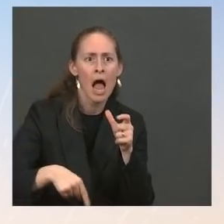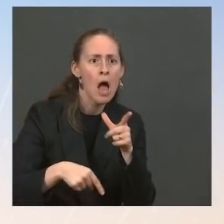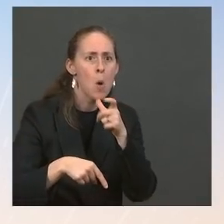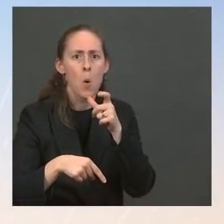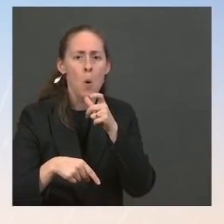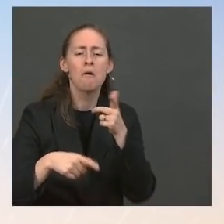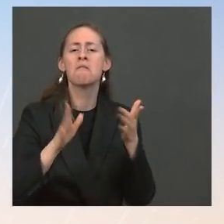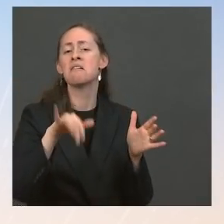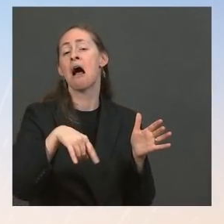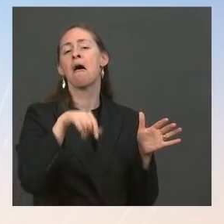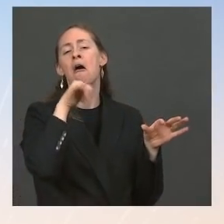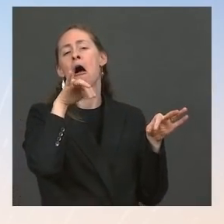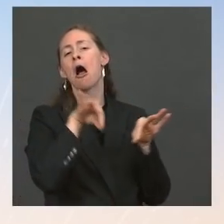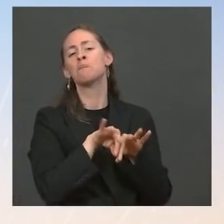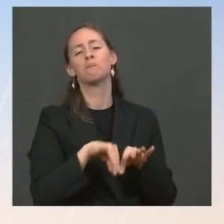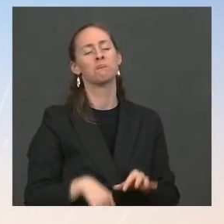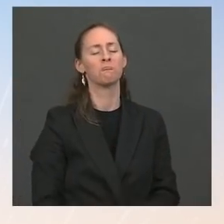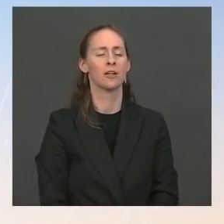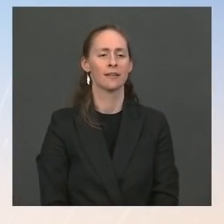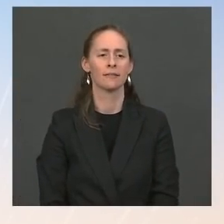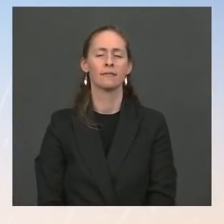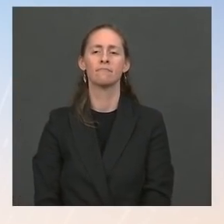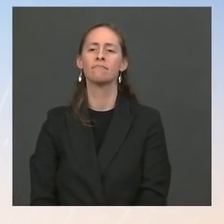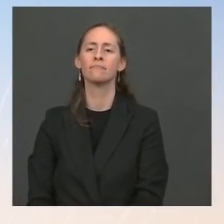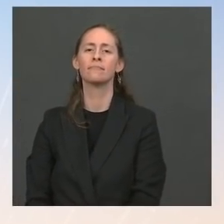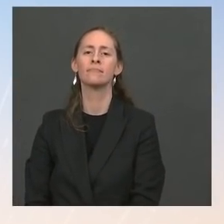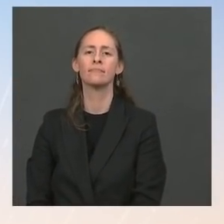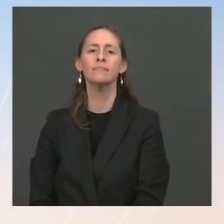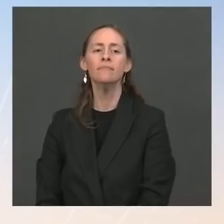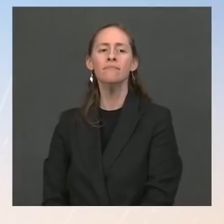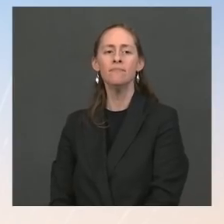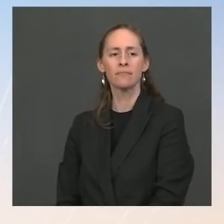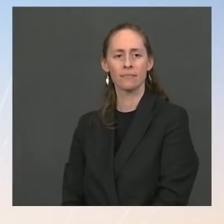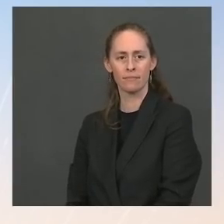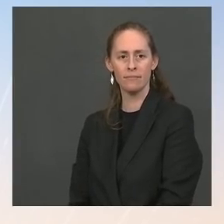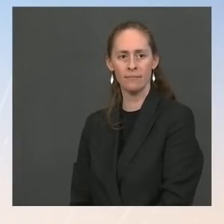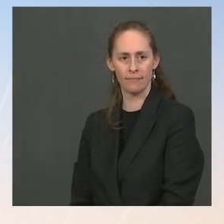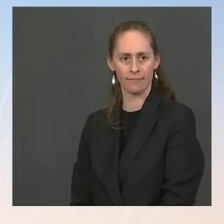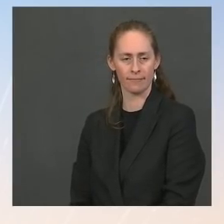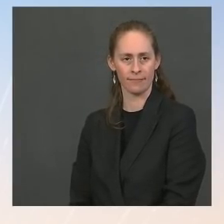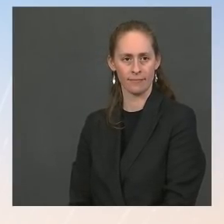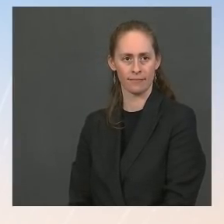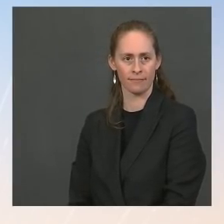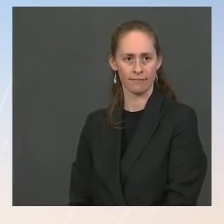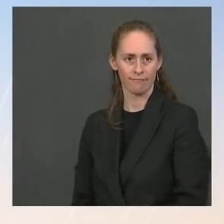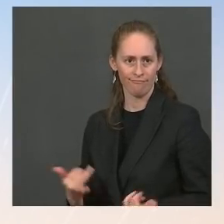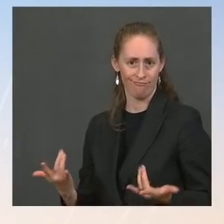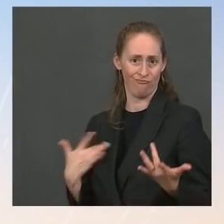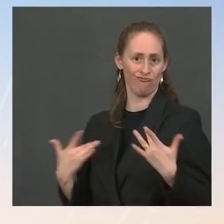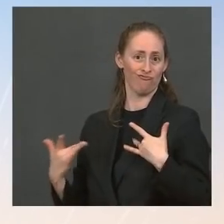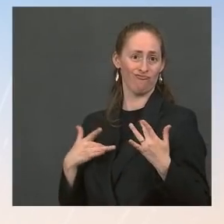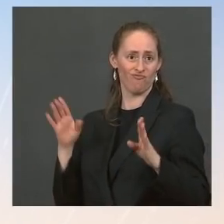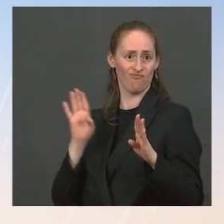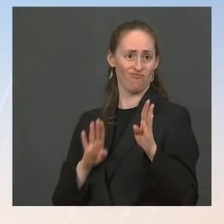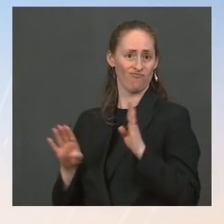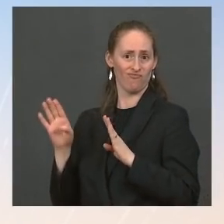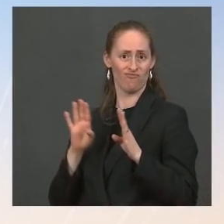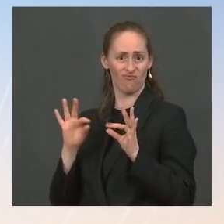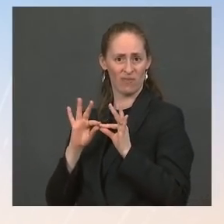MTA fare hike because of the funding that's coming from this infrastructure bill. Do you have other examples of immediate impact just like that?